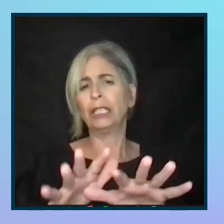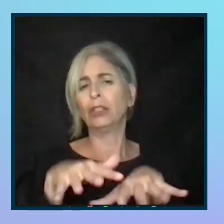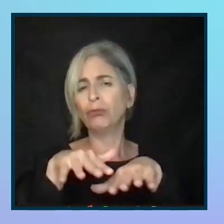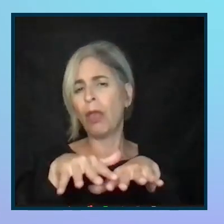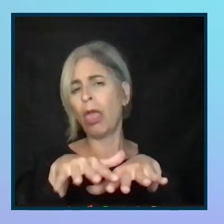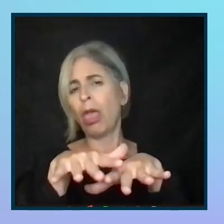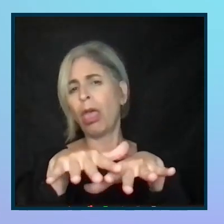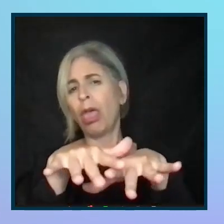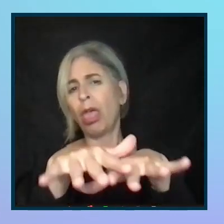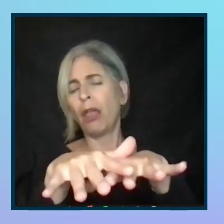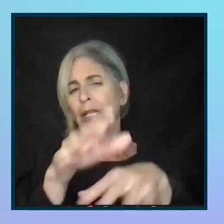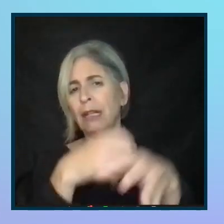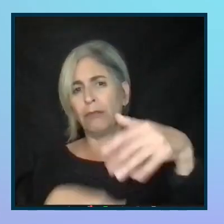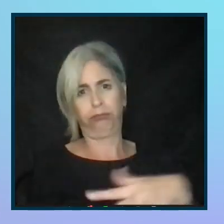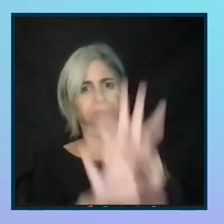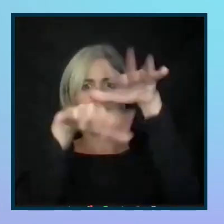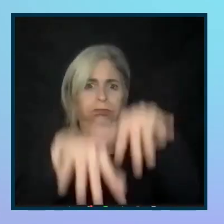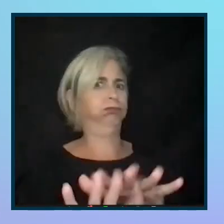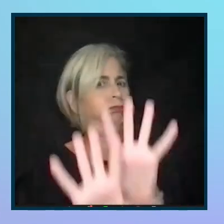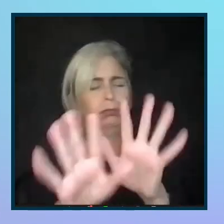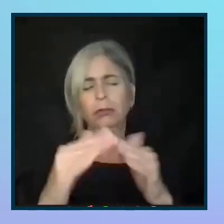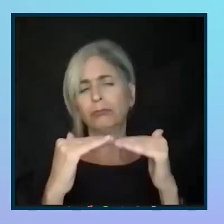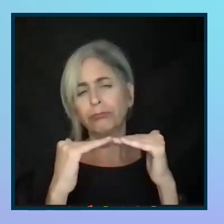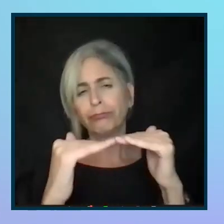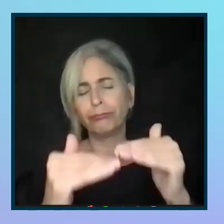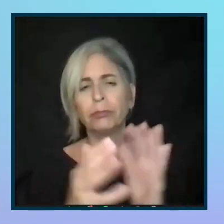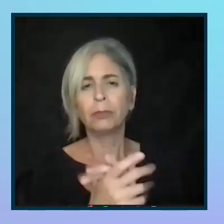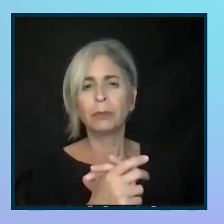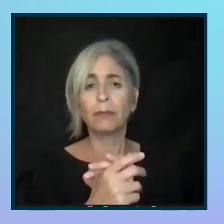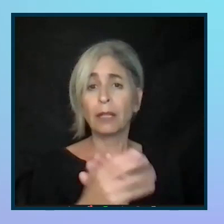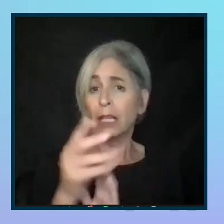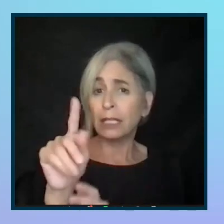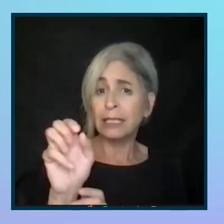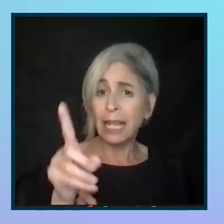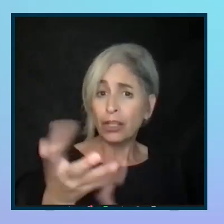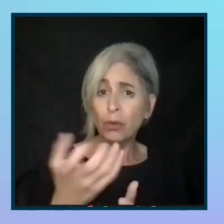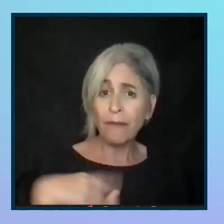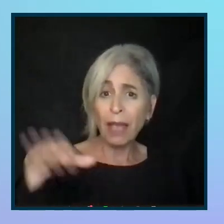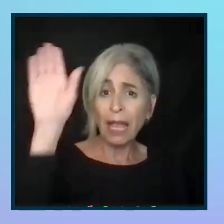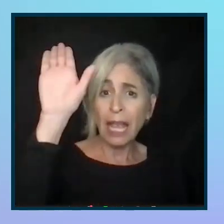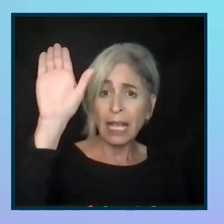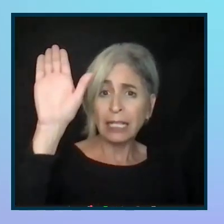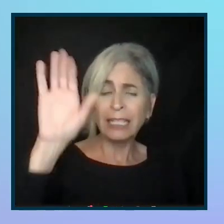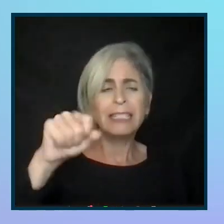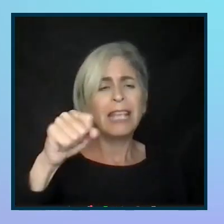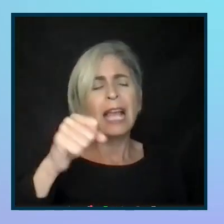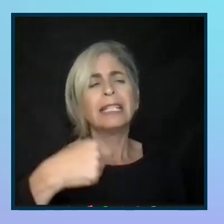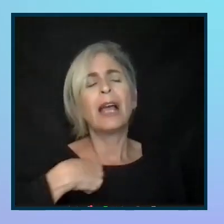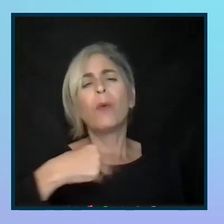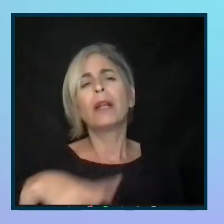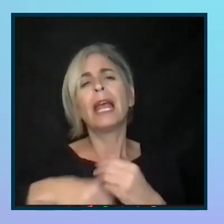And Ted-- Oh, excuse me. Not Ted, Fred. Did I see a hand? Do you wanna say something? Yeah, just really quick on this, 'cause I know we're getting down on time,